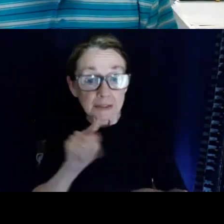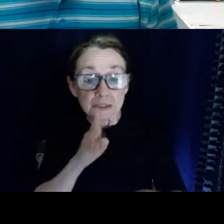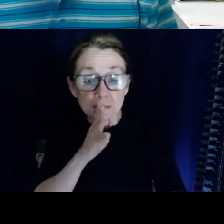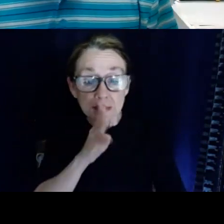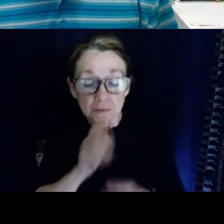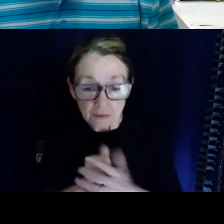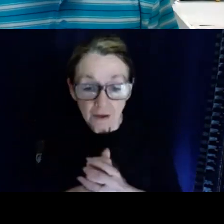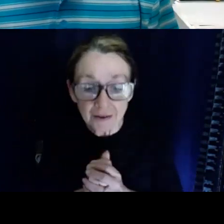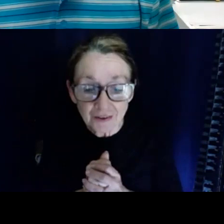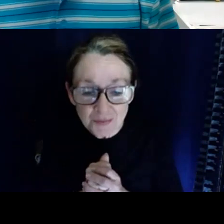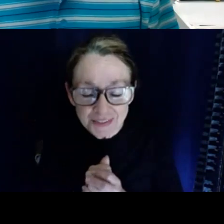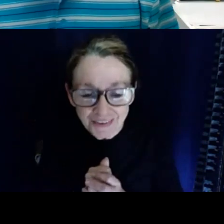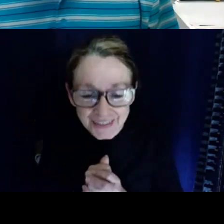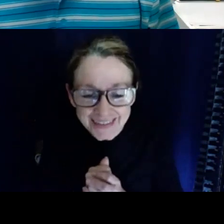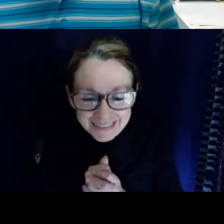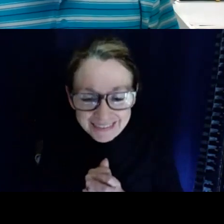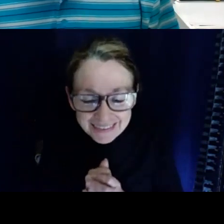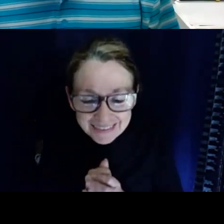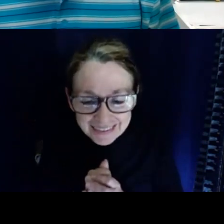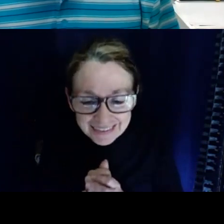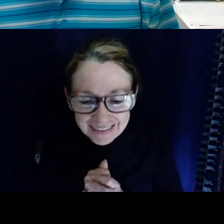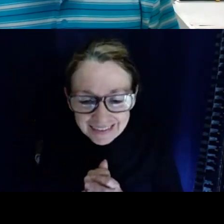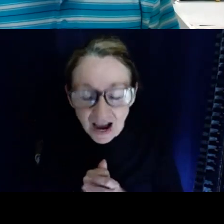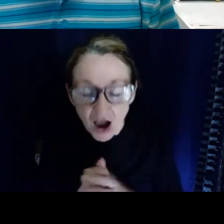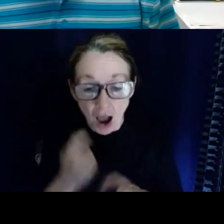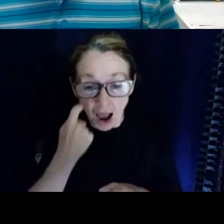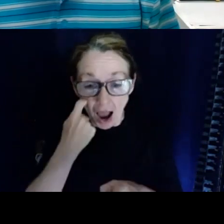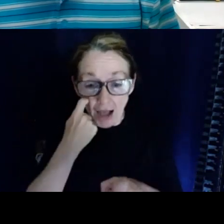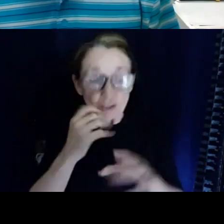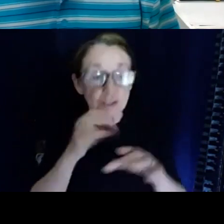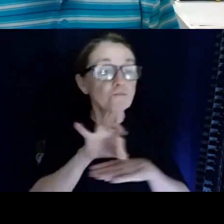SO DO YOU WANT ME TO FORWARD IT TO YOU, EARNEST? HI. THIS IS CARMEN.